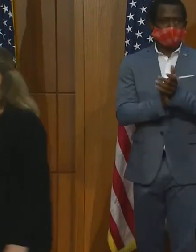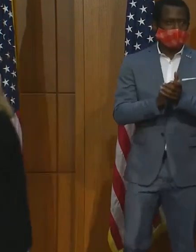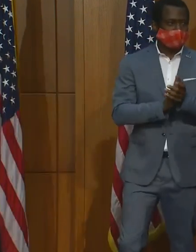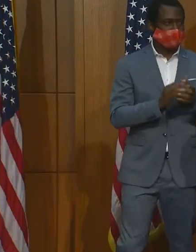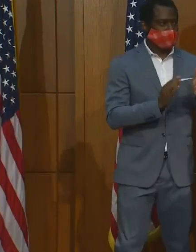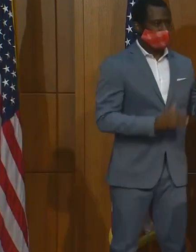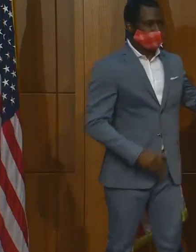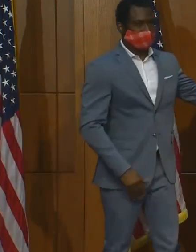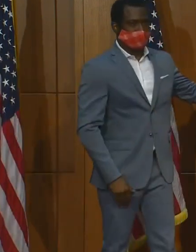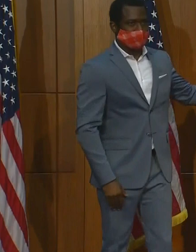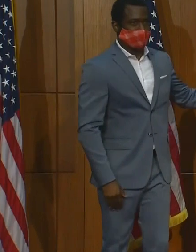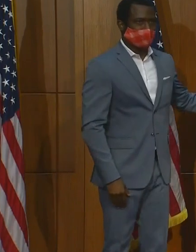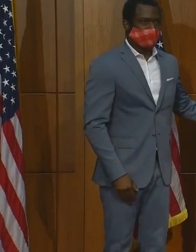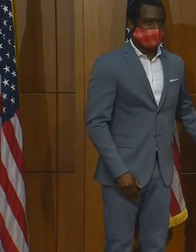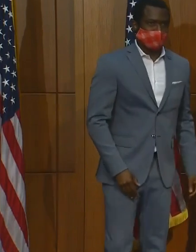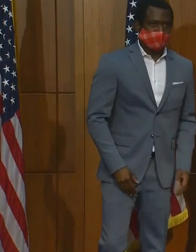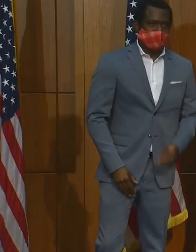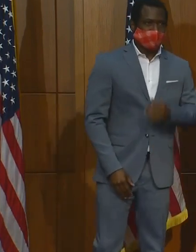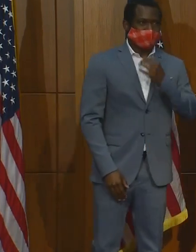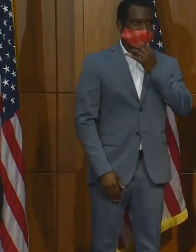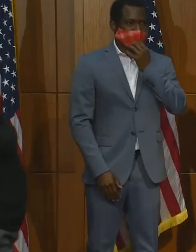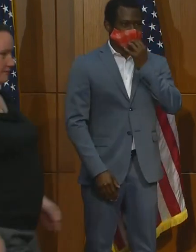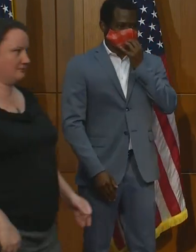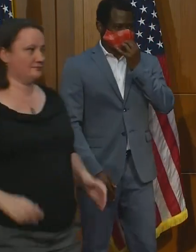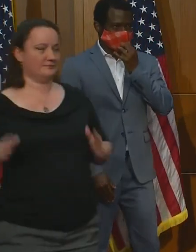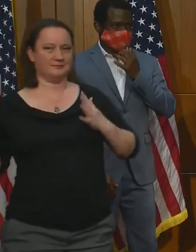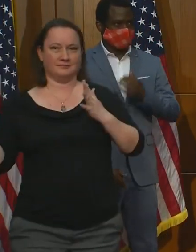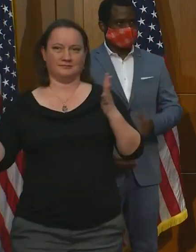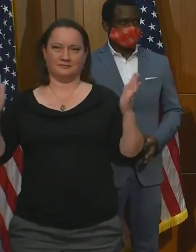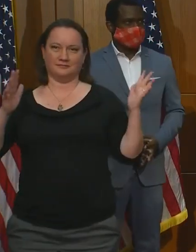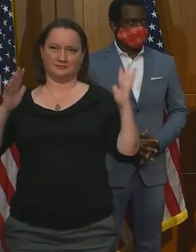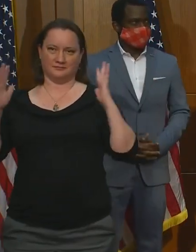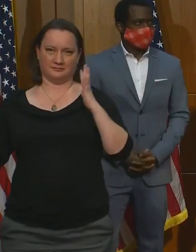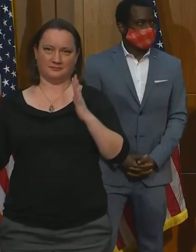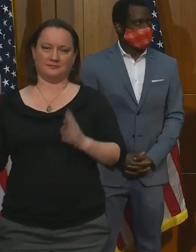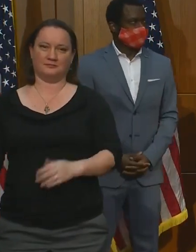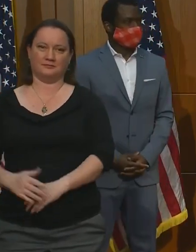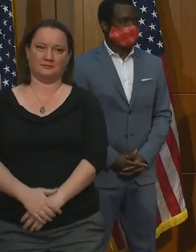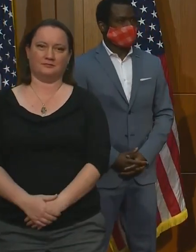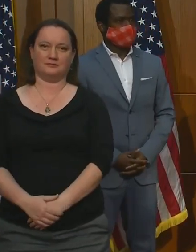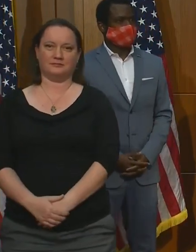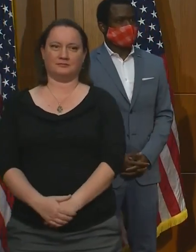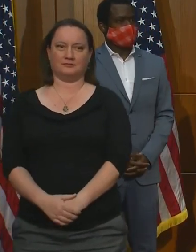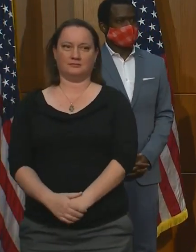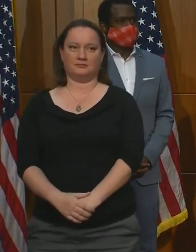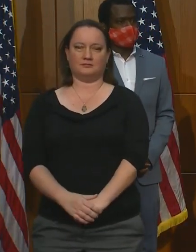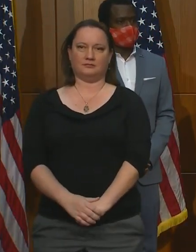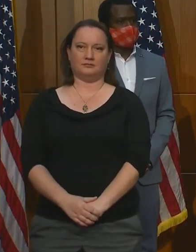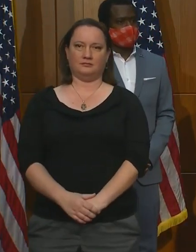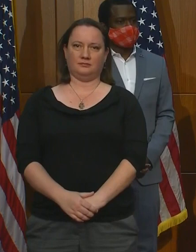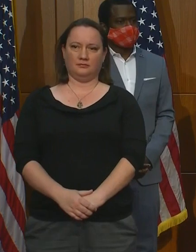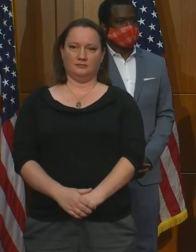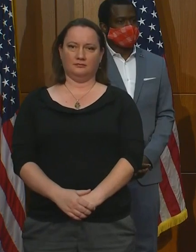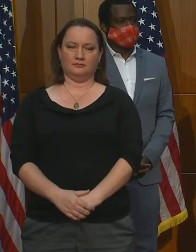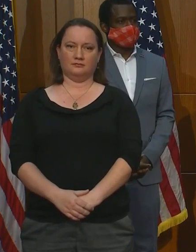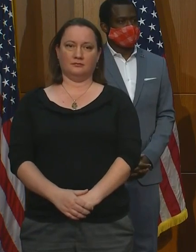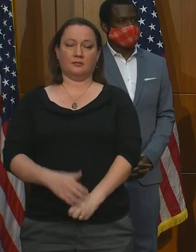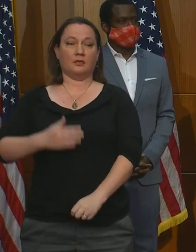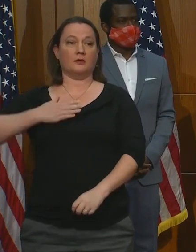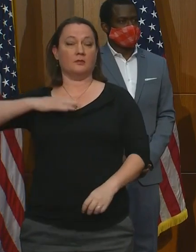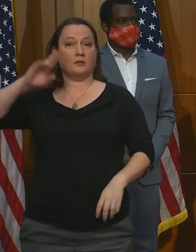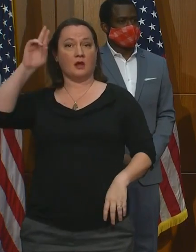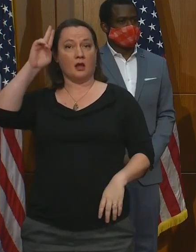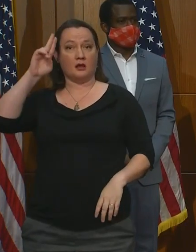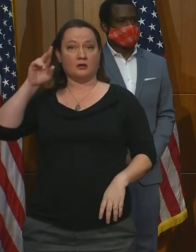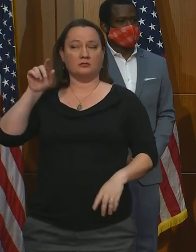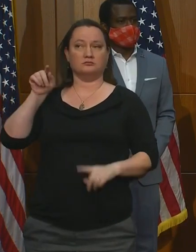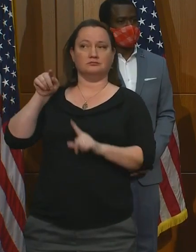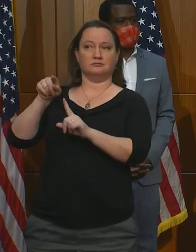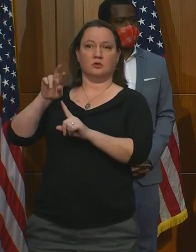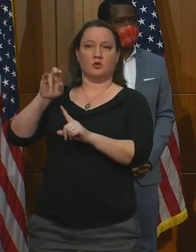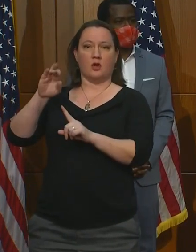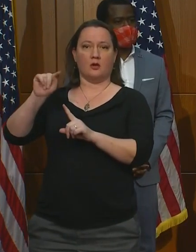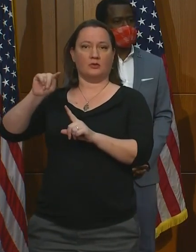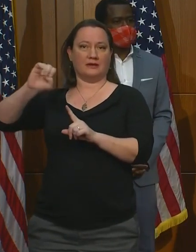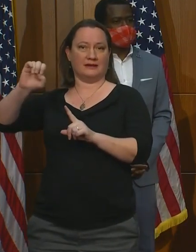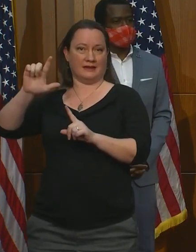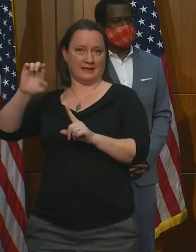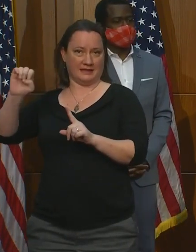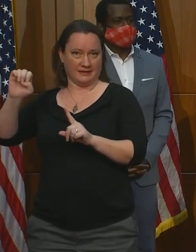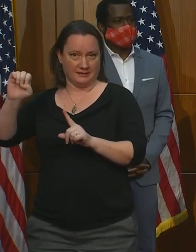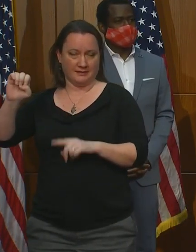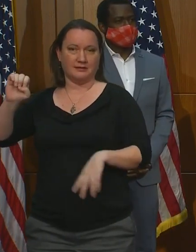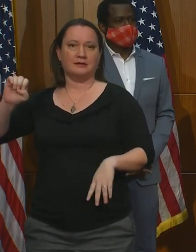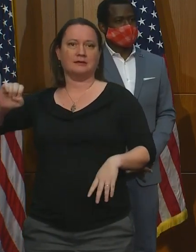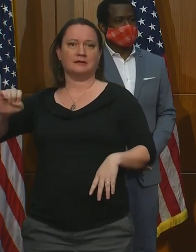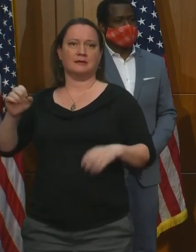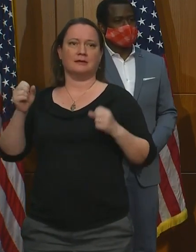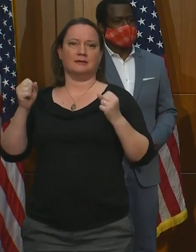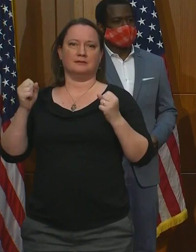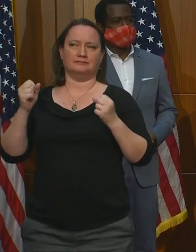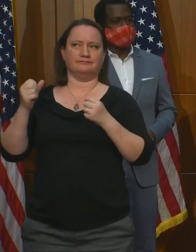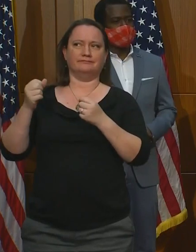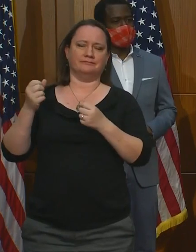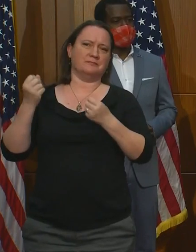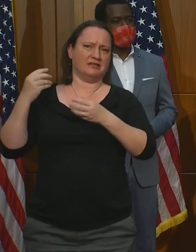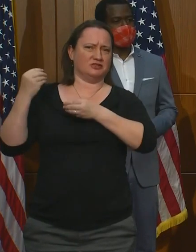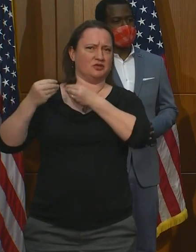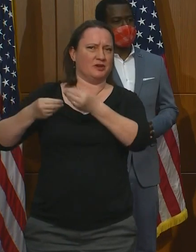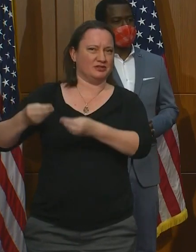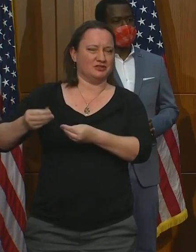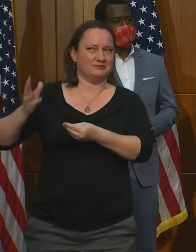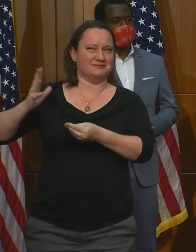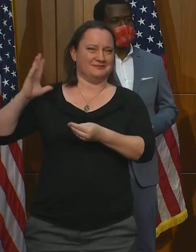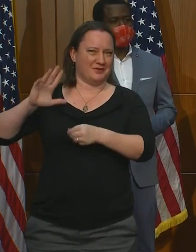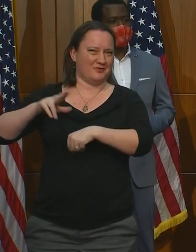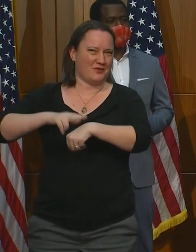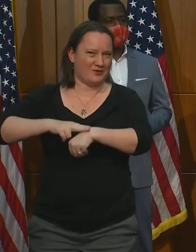REVERENTLY WELCOME. MY UNCLE